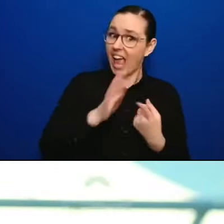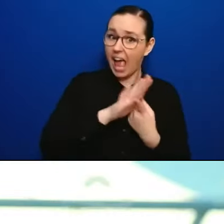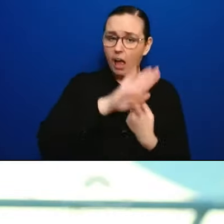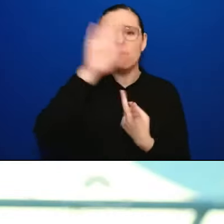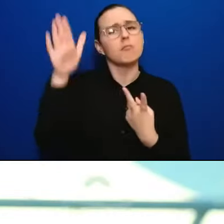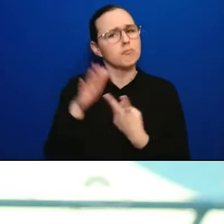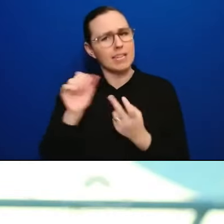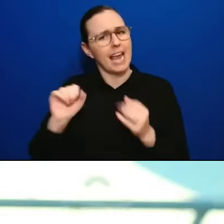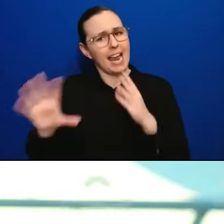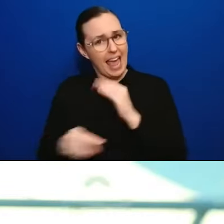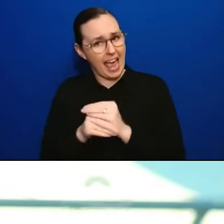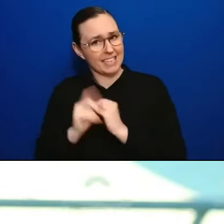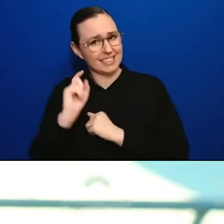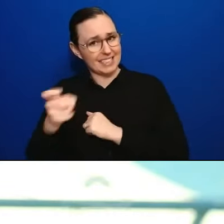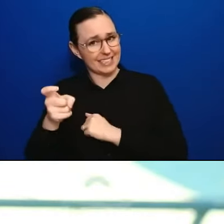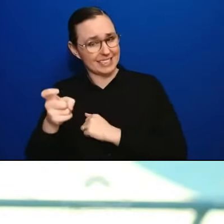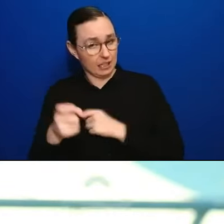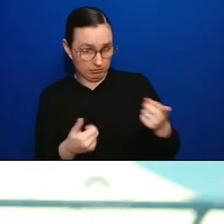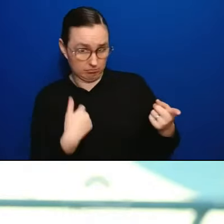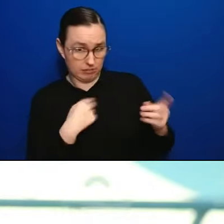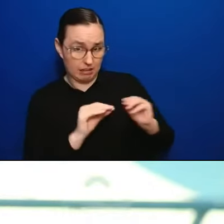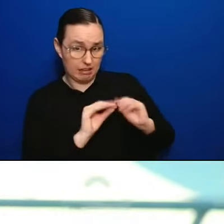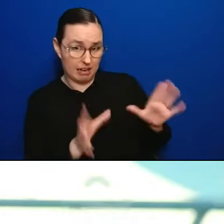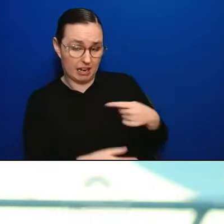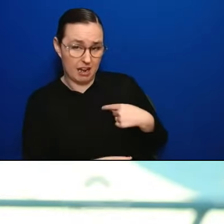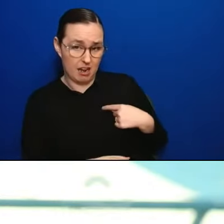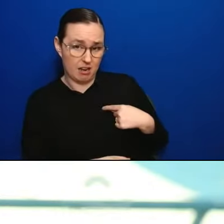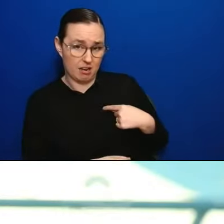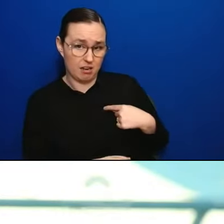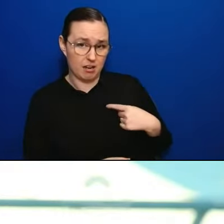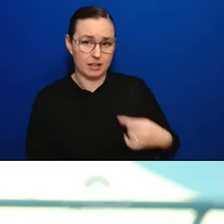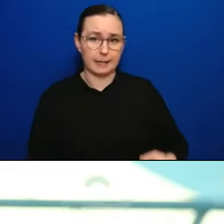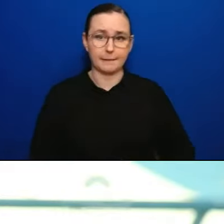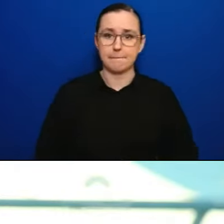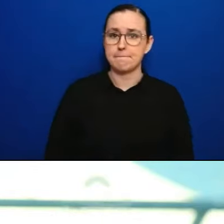And that's in addition to those people who have already been identified as essential